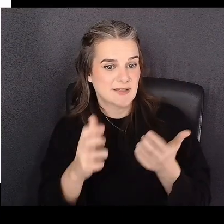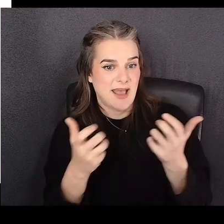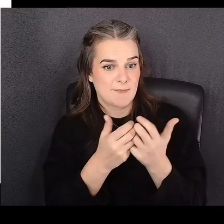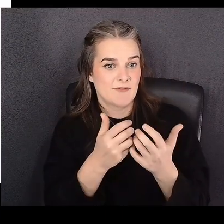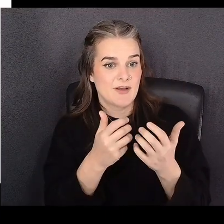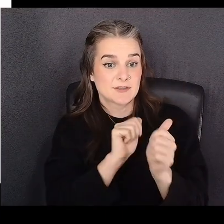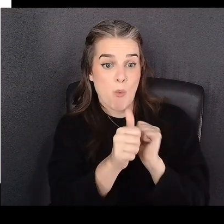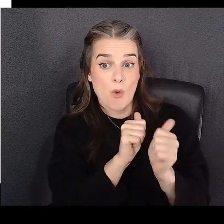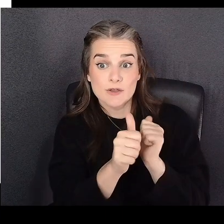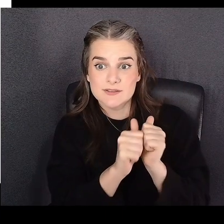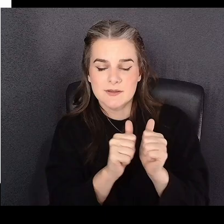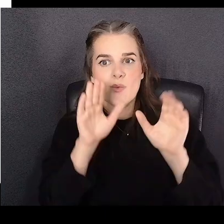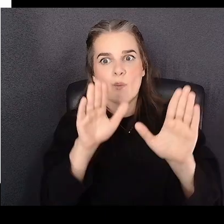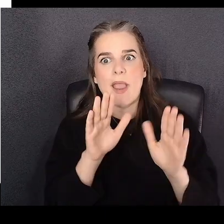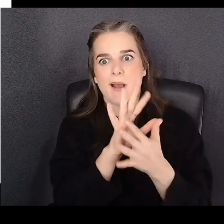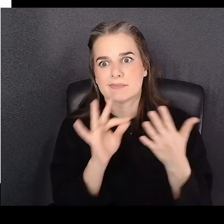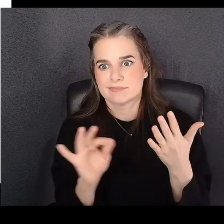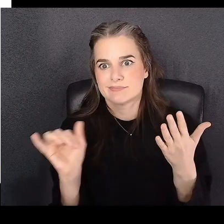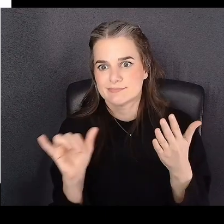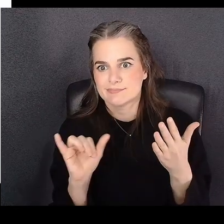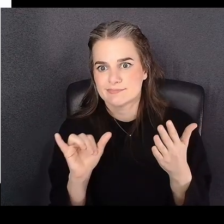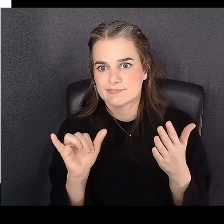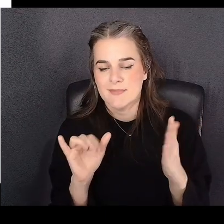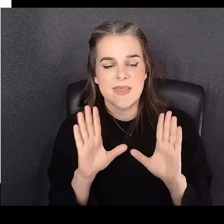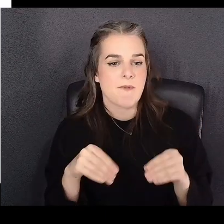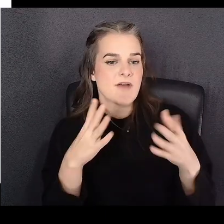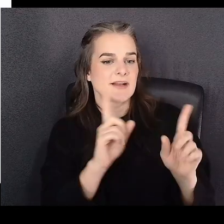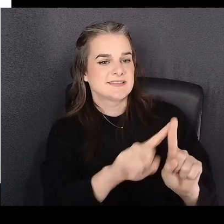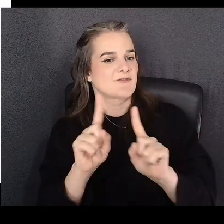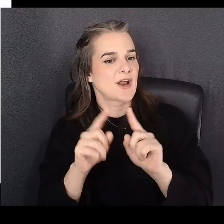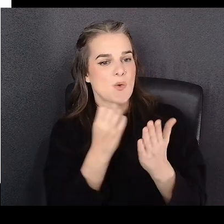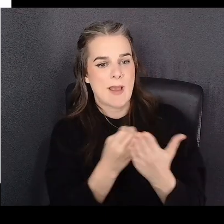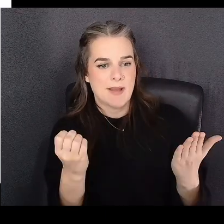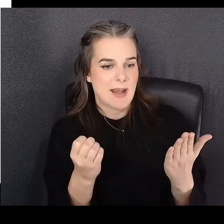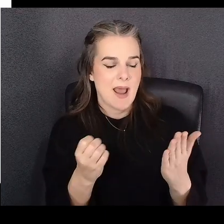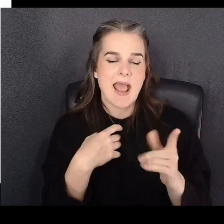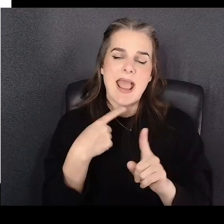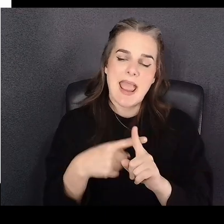They help provide different equipment, but they can also advise and teach you.